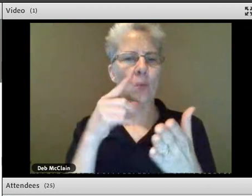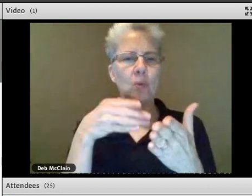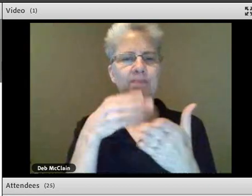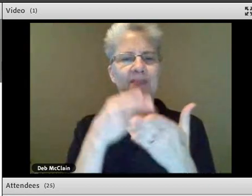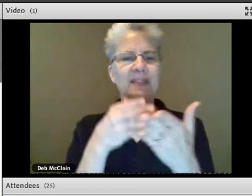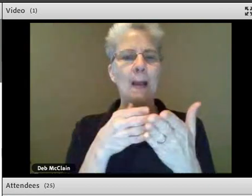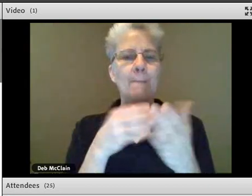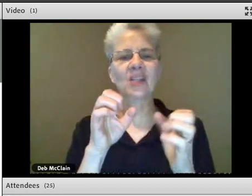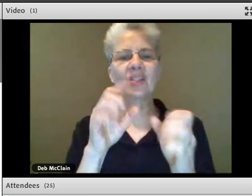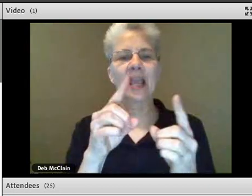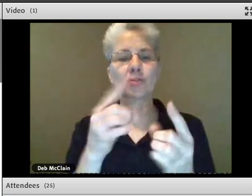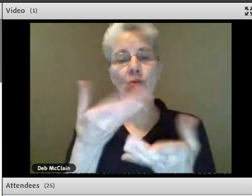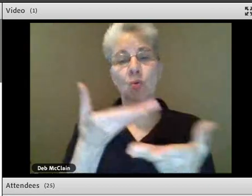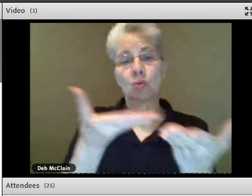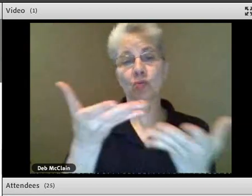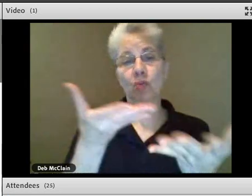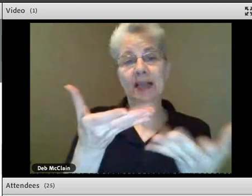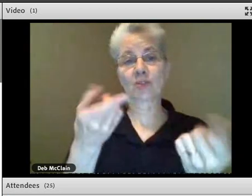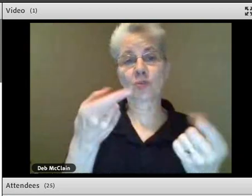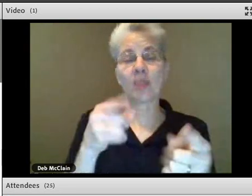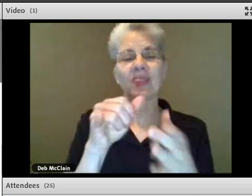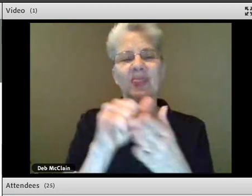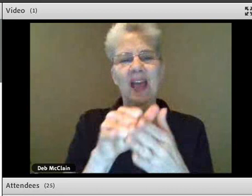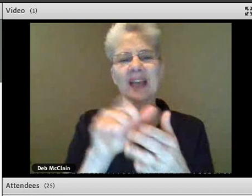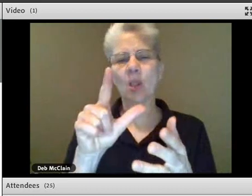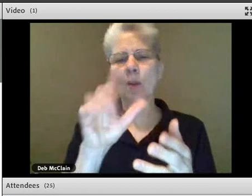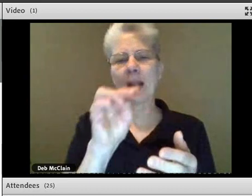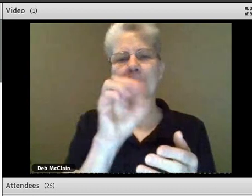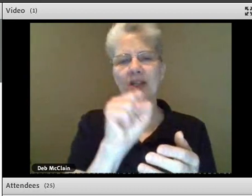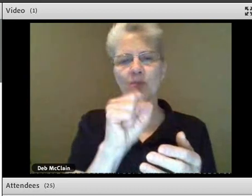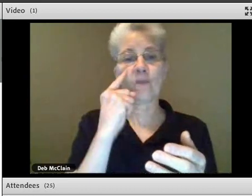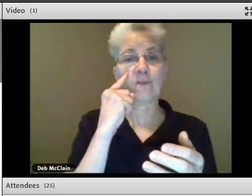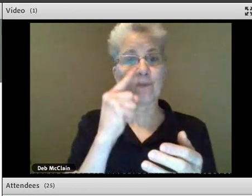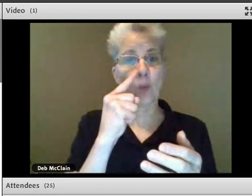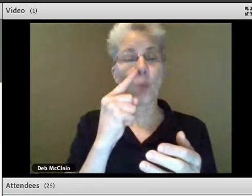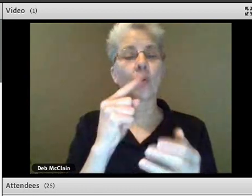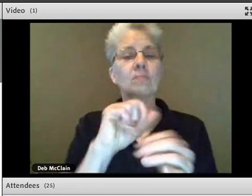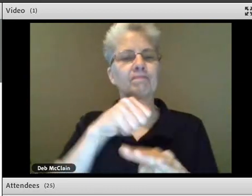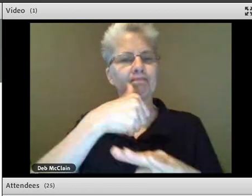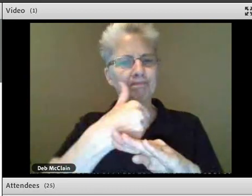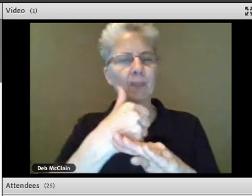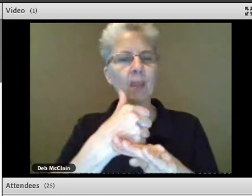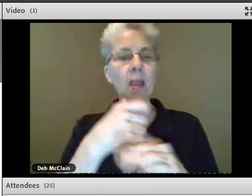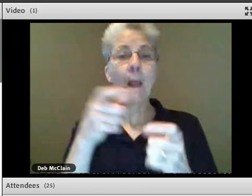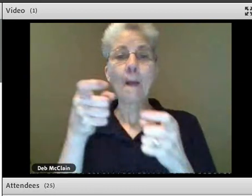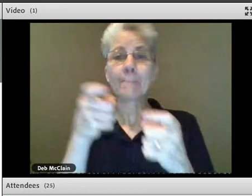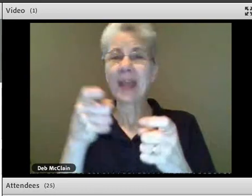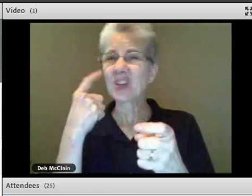transaction to occur, that's what a learning management systems for. In terms of management, what is it managing?